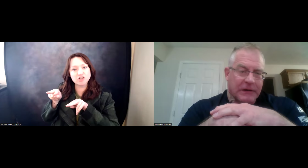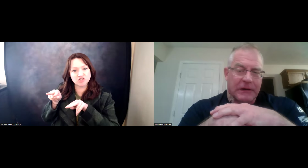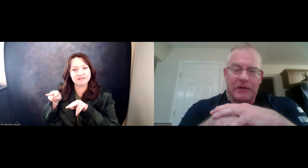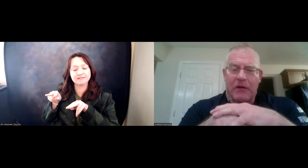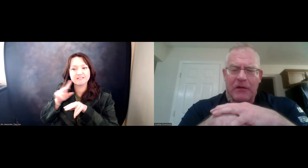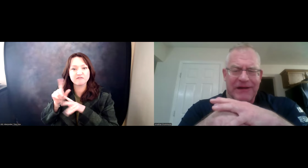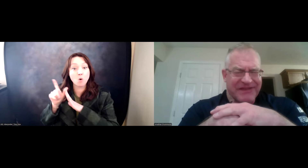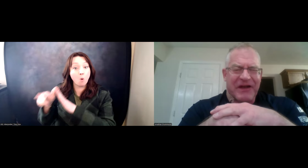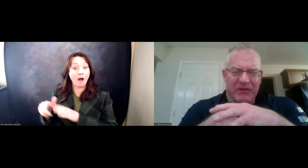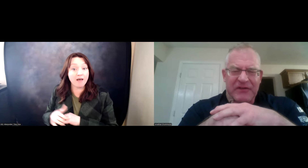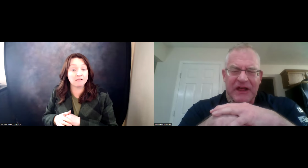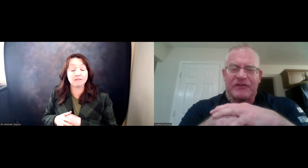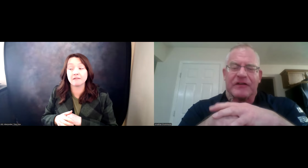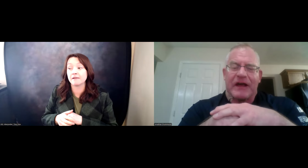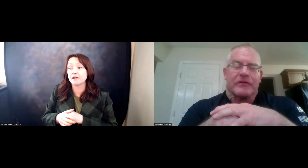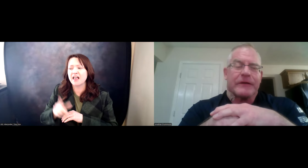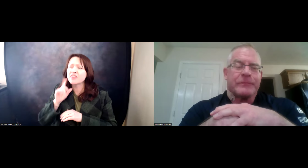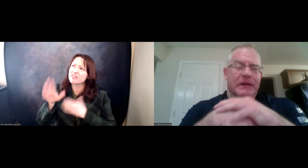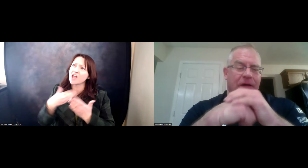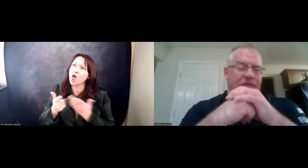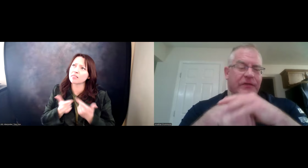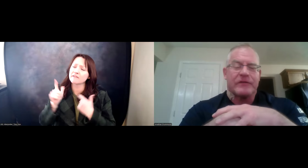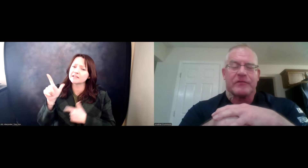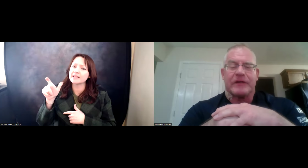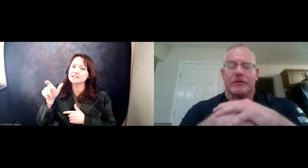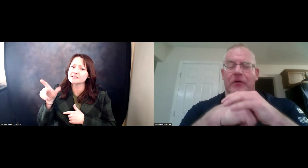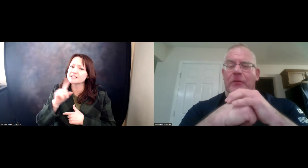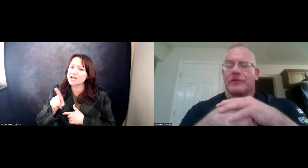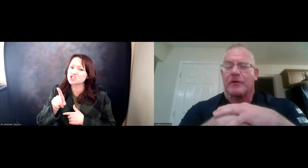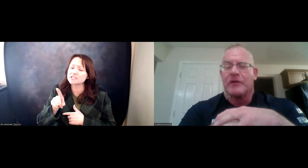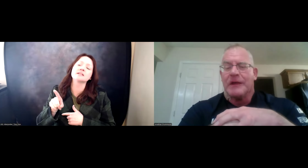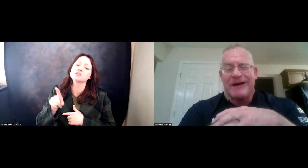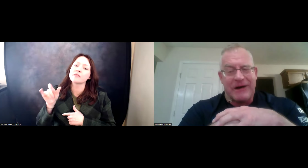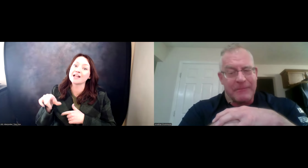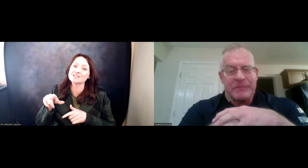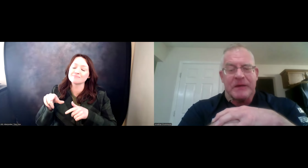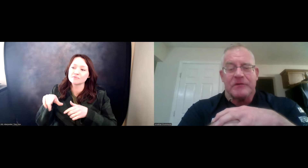I think they all live in Lexington actually. Uh so that's a local resource. Um she's very straight up